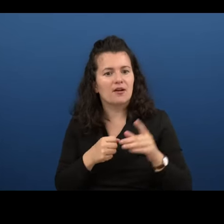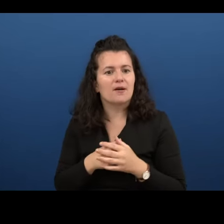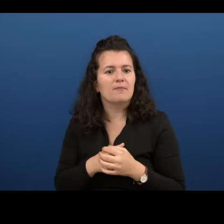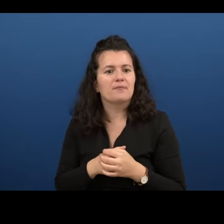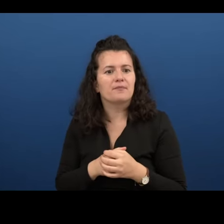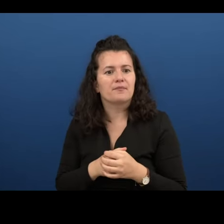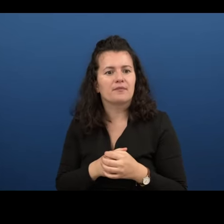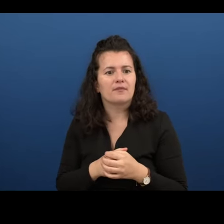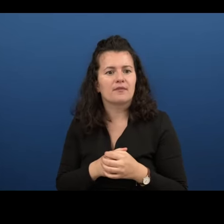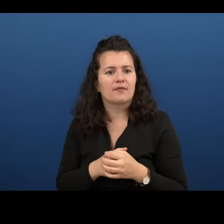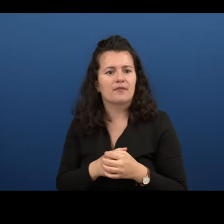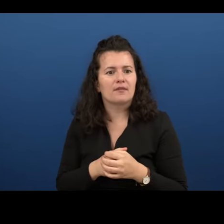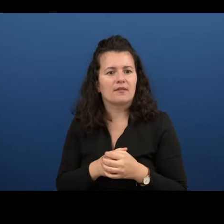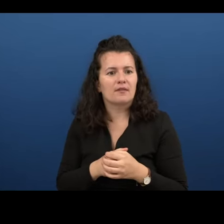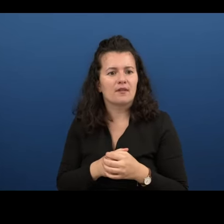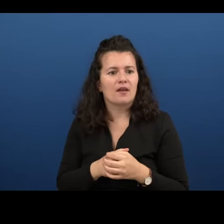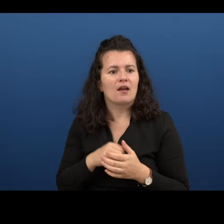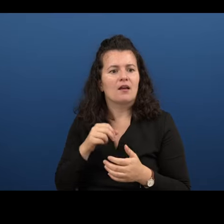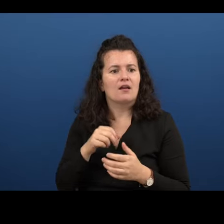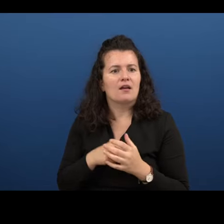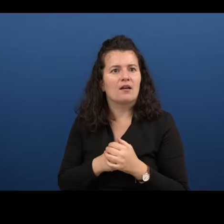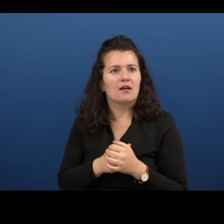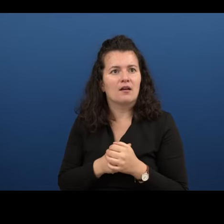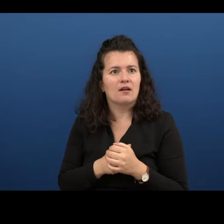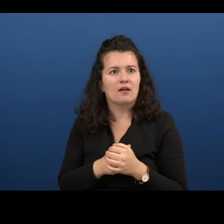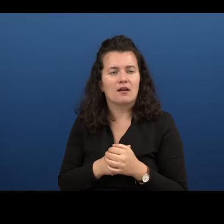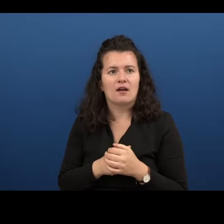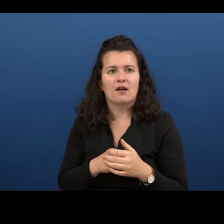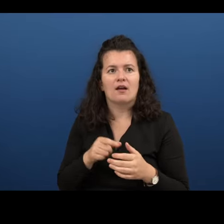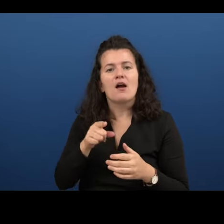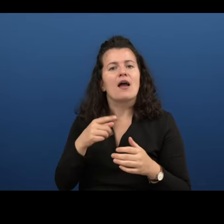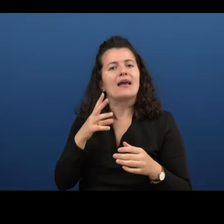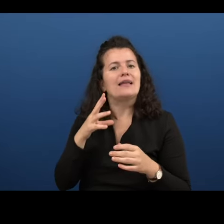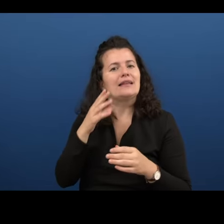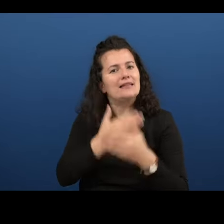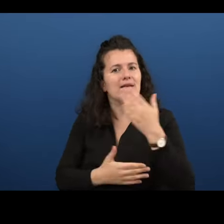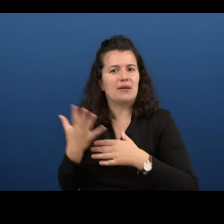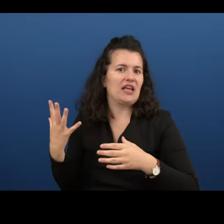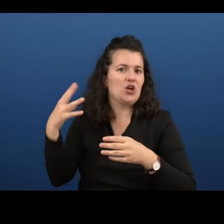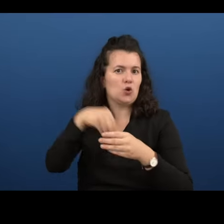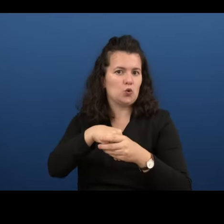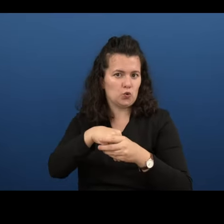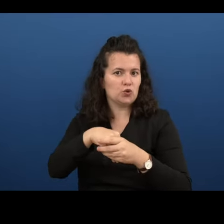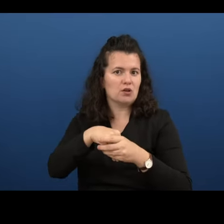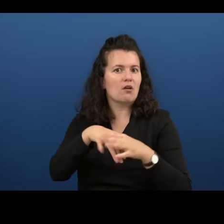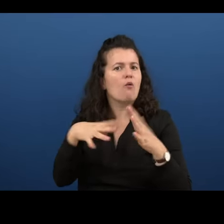to equal in 2018, the disability in collusion advantage companies with disability champions